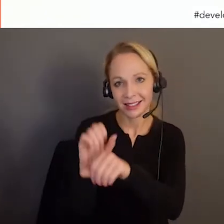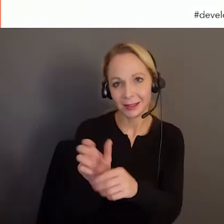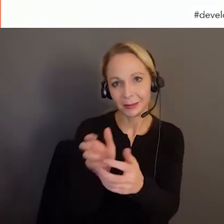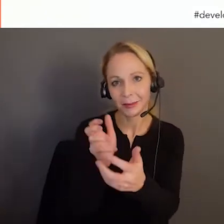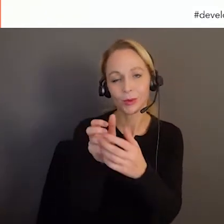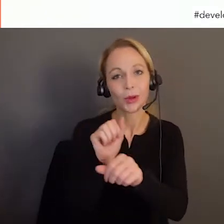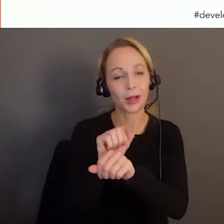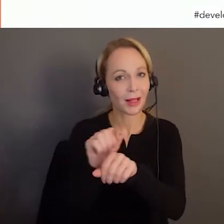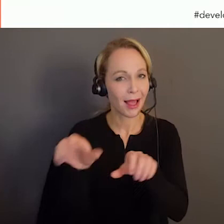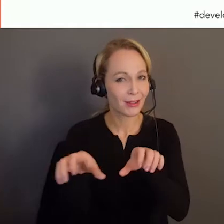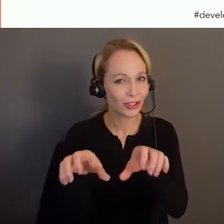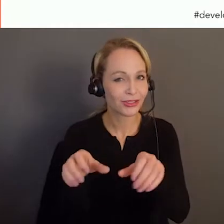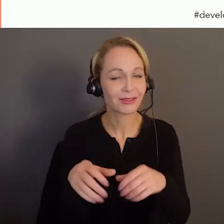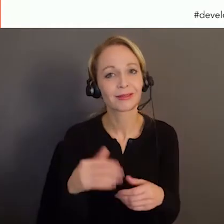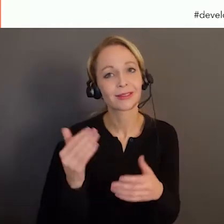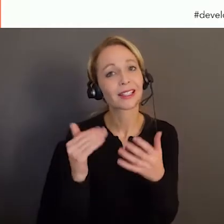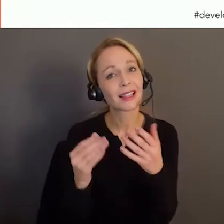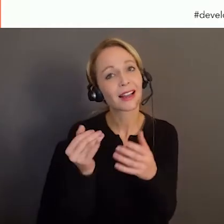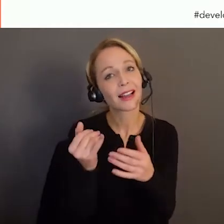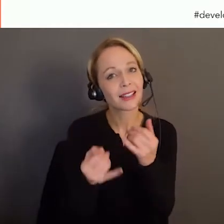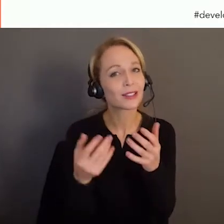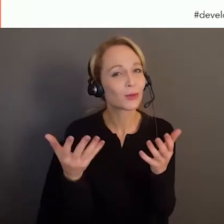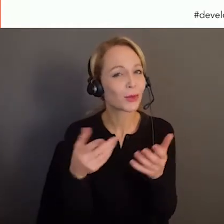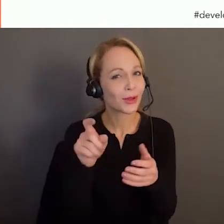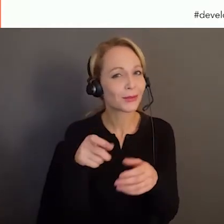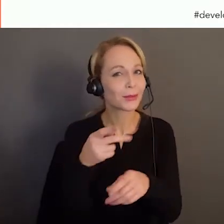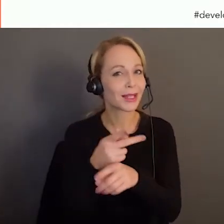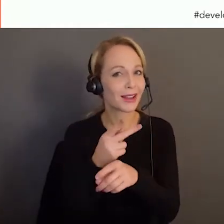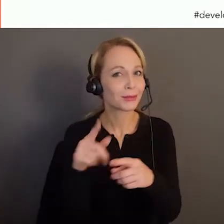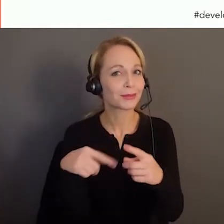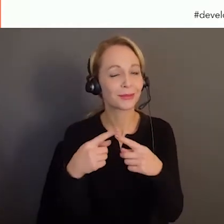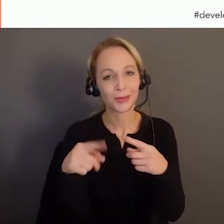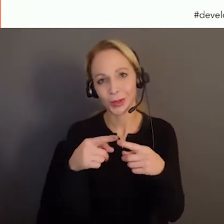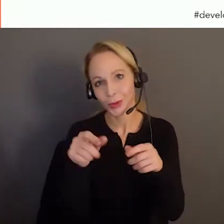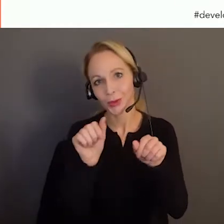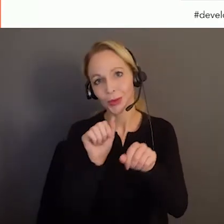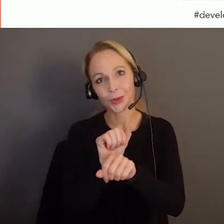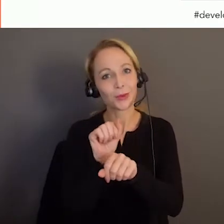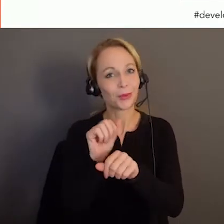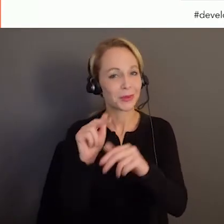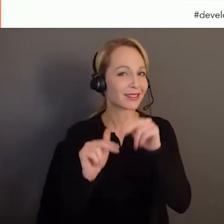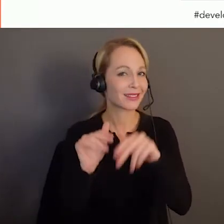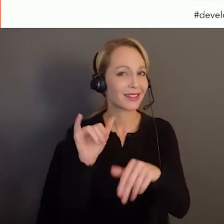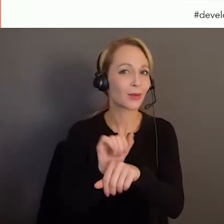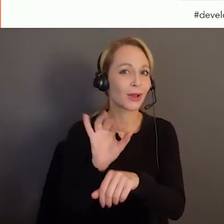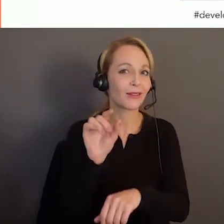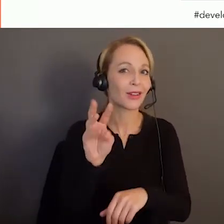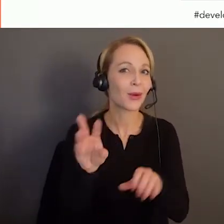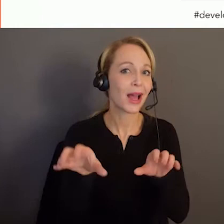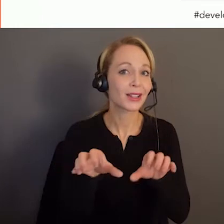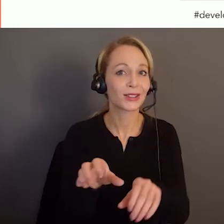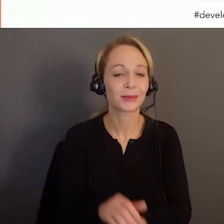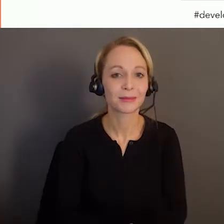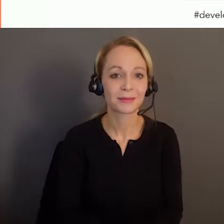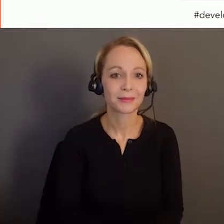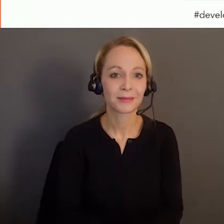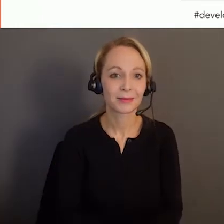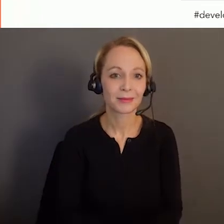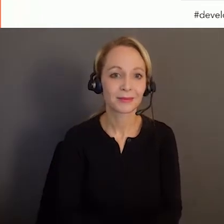AND LASTLY THINGS WE NEED TO BE CAREFUL OF WHEN WE BUILD THE WORK FLOW ACTIONS.